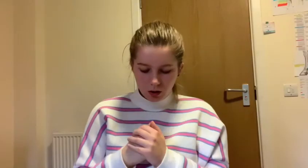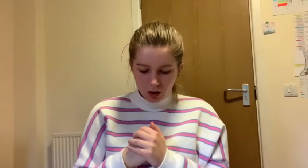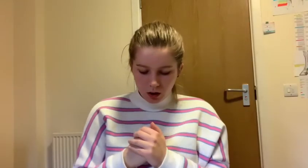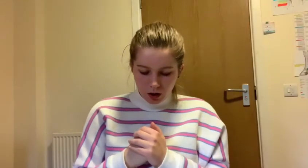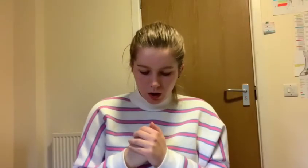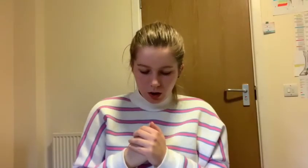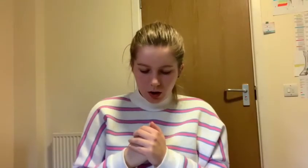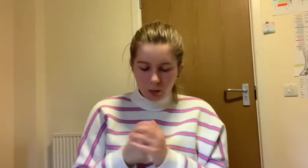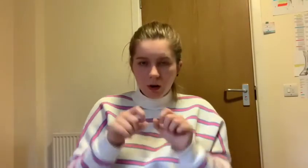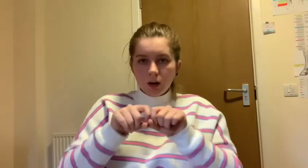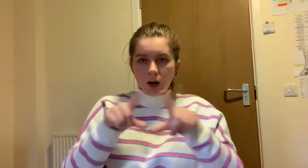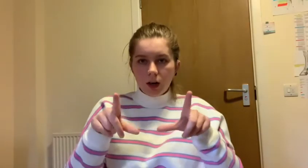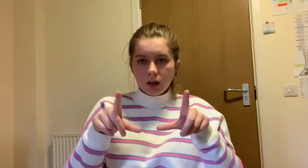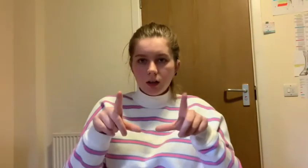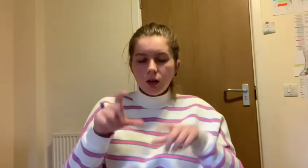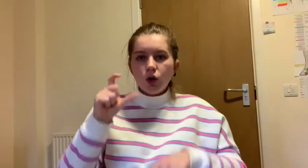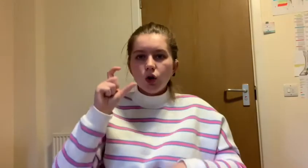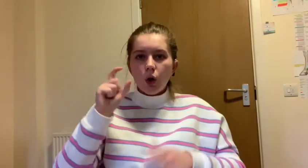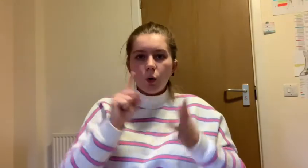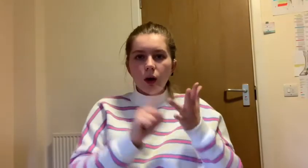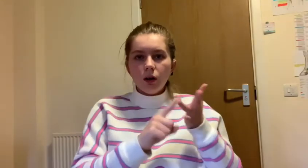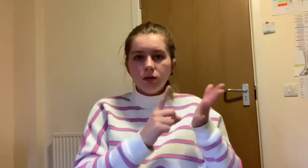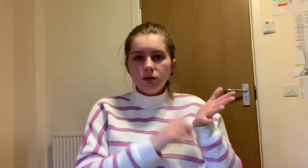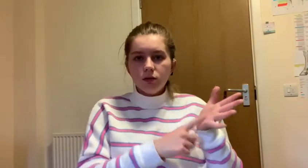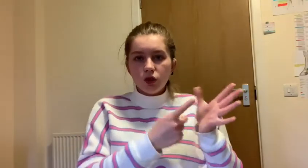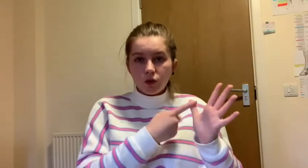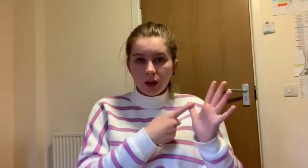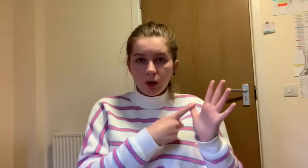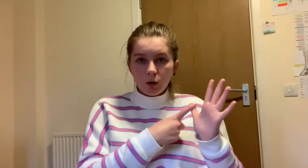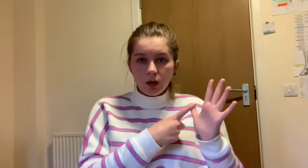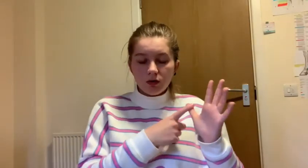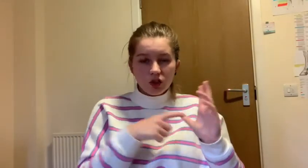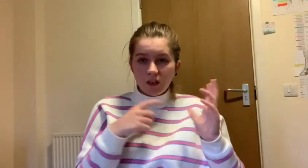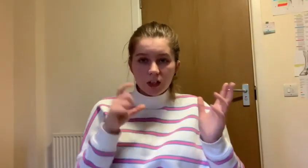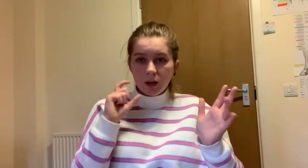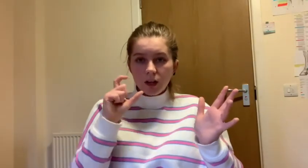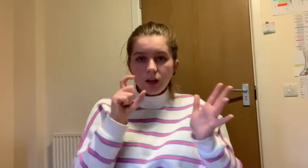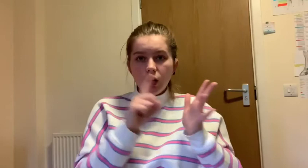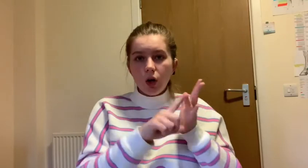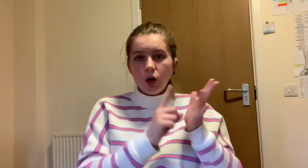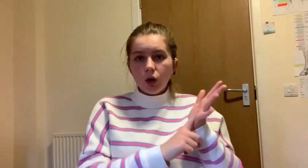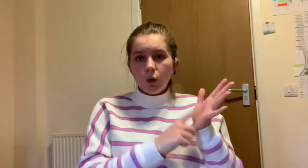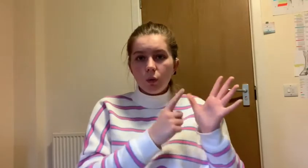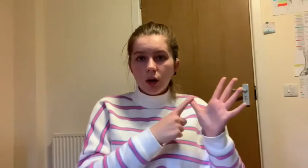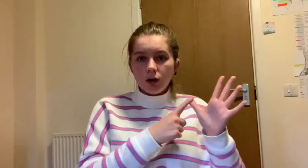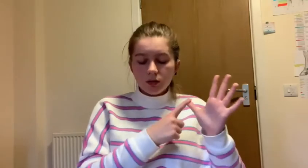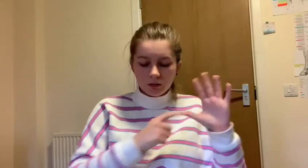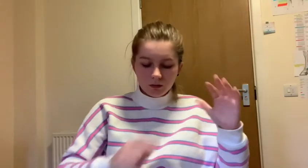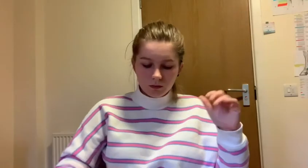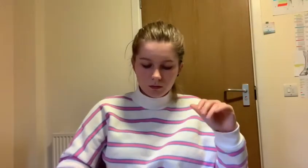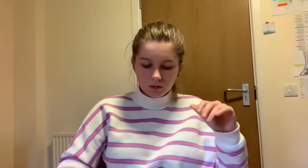"Like cola", the drink cola, just finger spell it. "Cola"